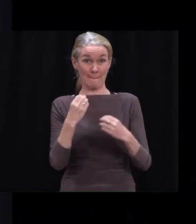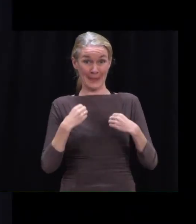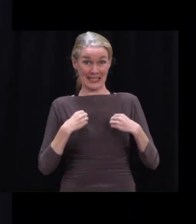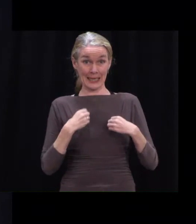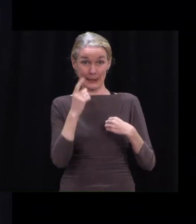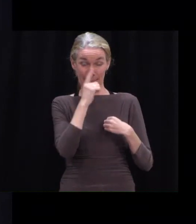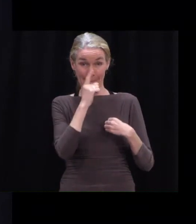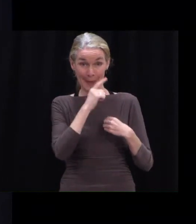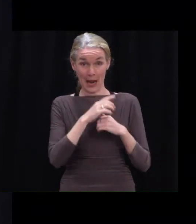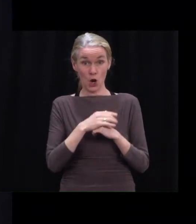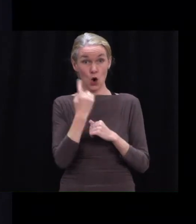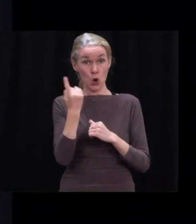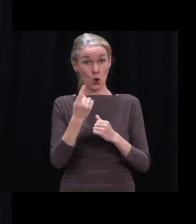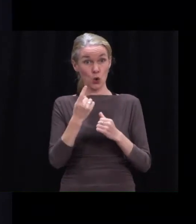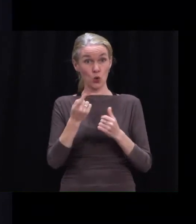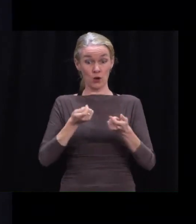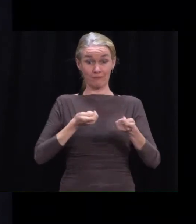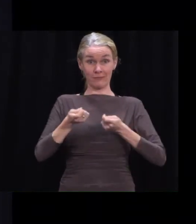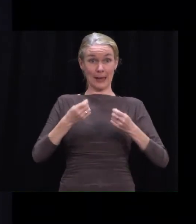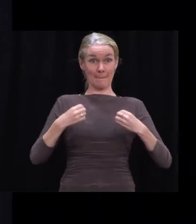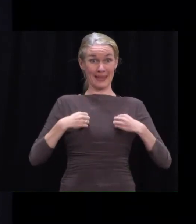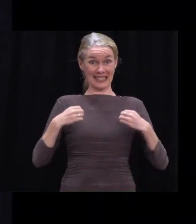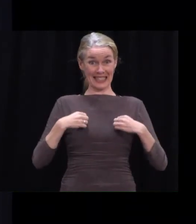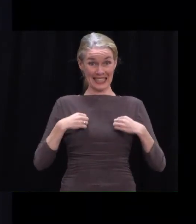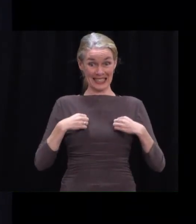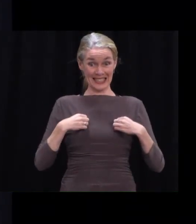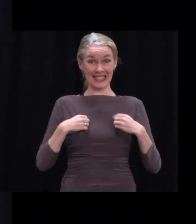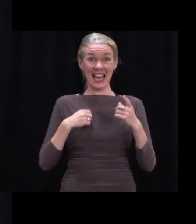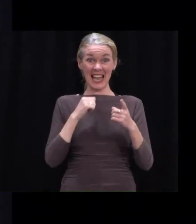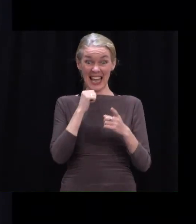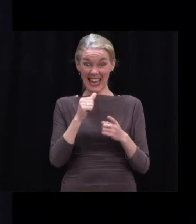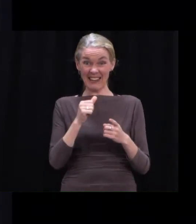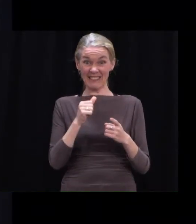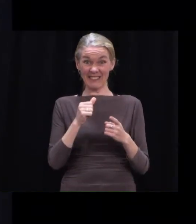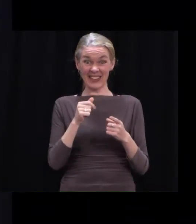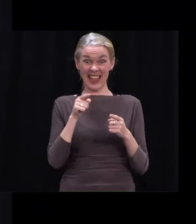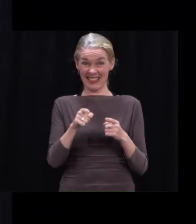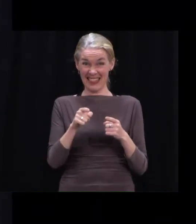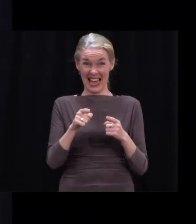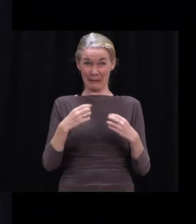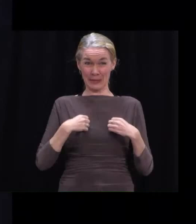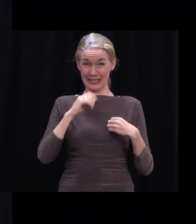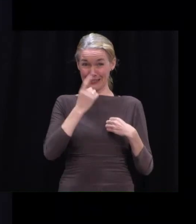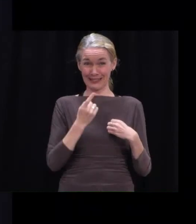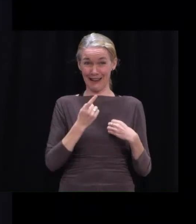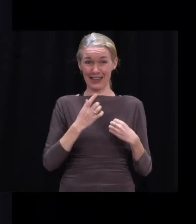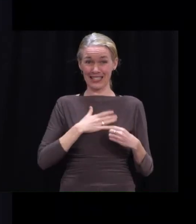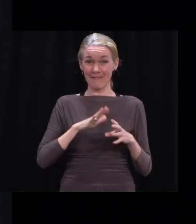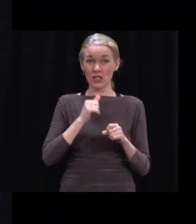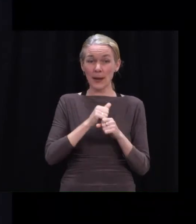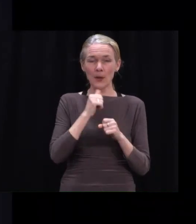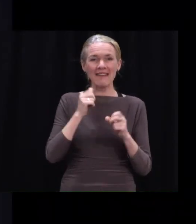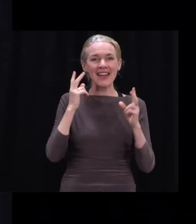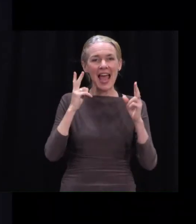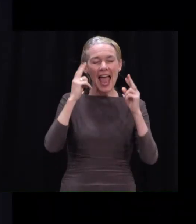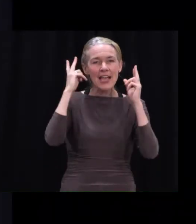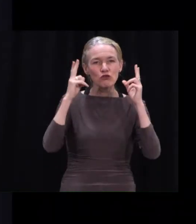COVID-19 the most. Some messages now for businesses. If you own or run a business and